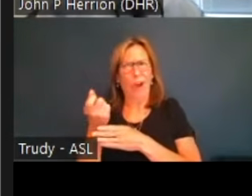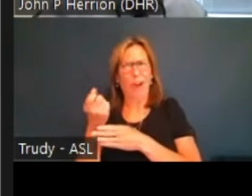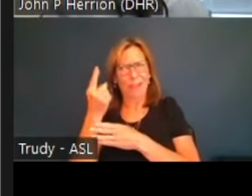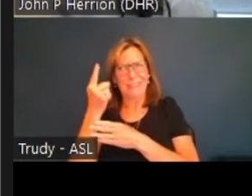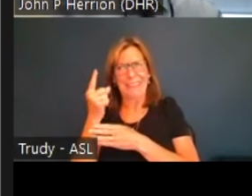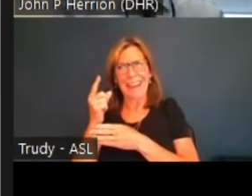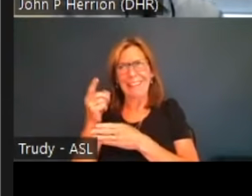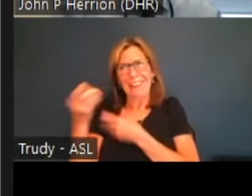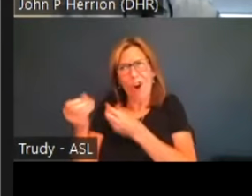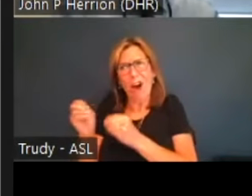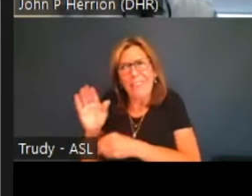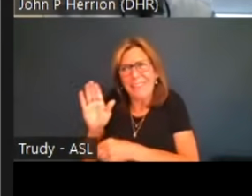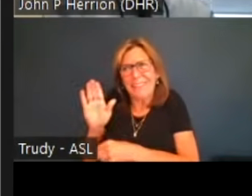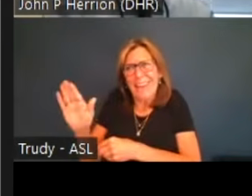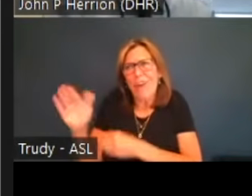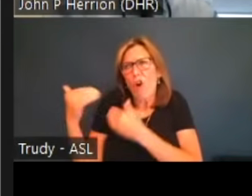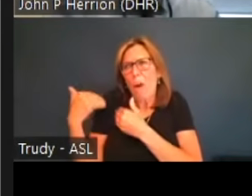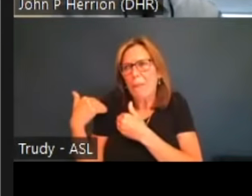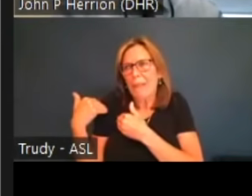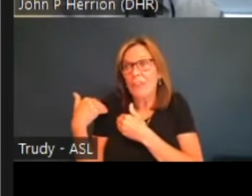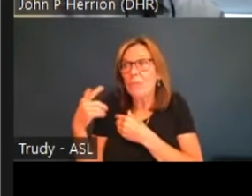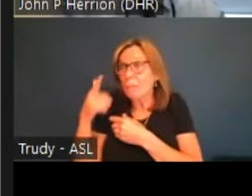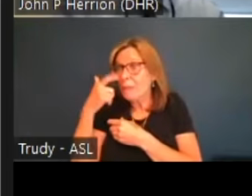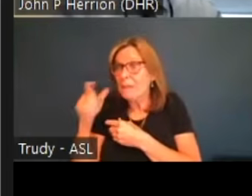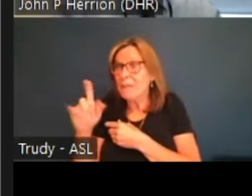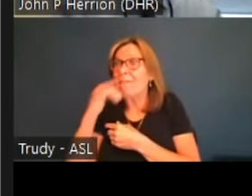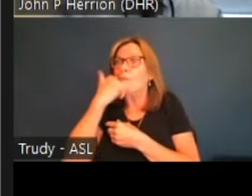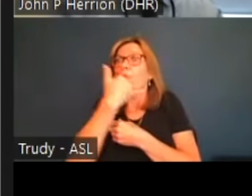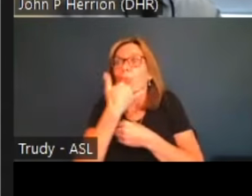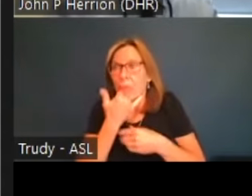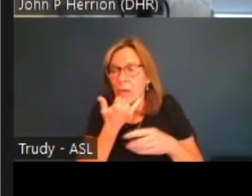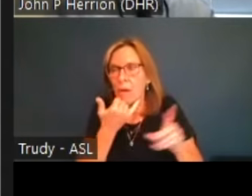that they work for to liability under the law, So